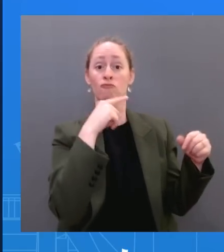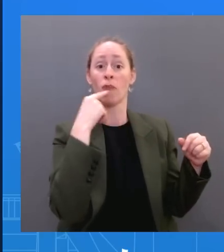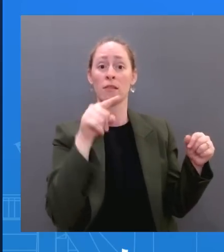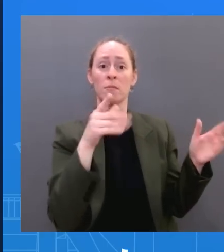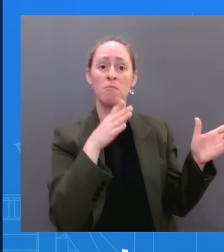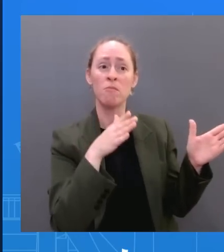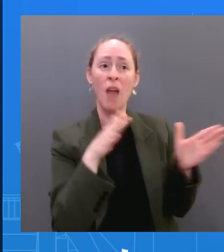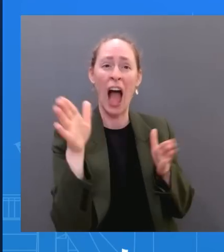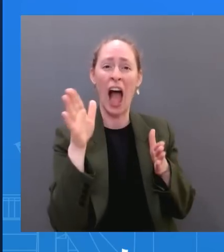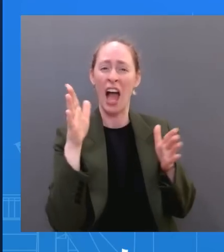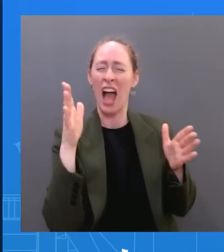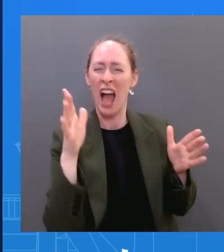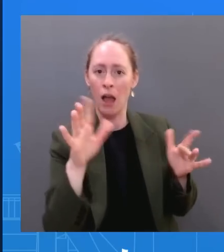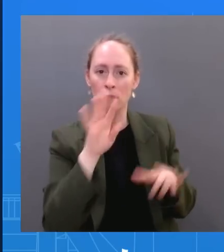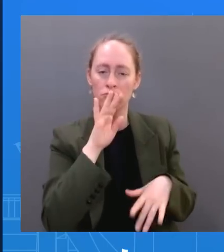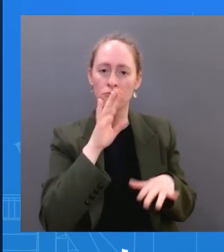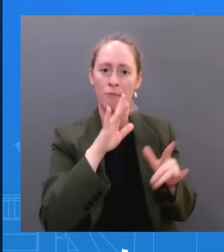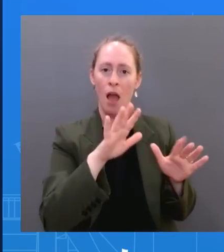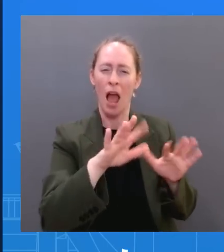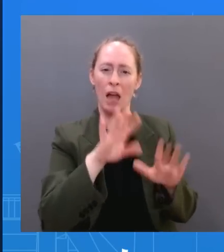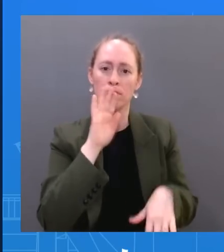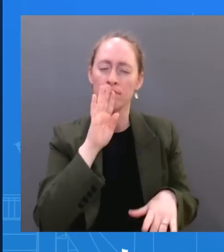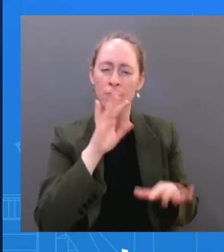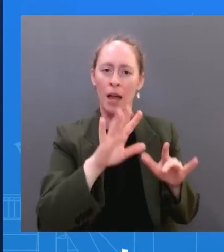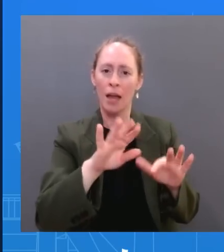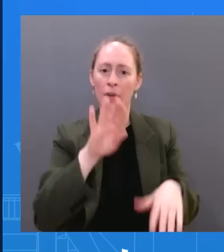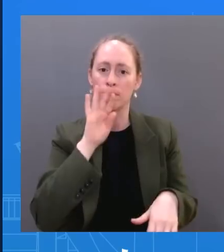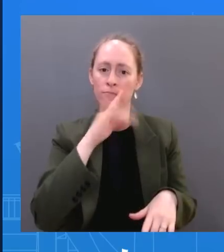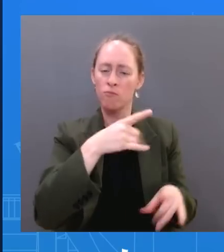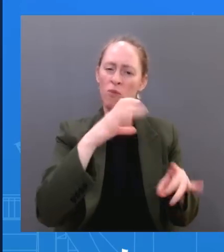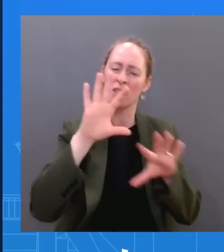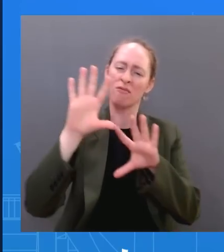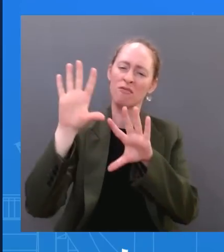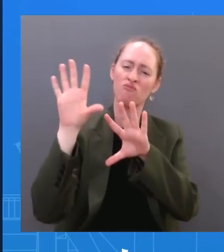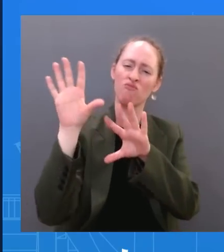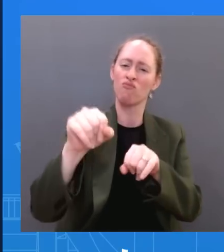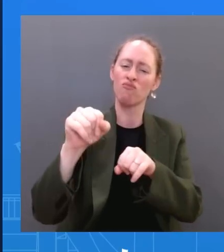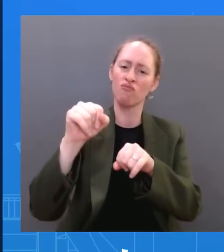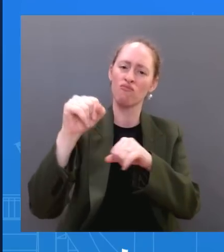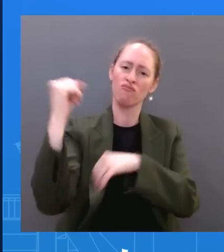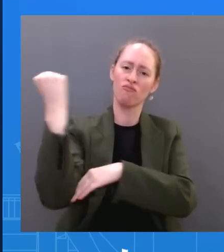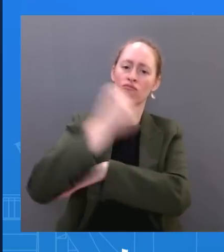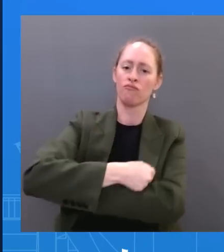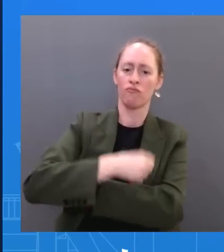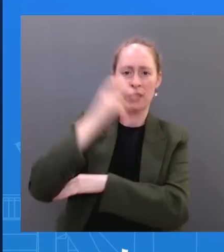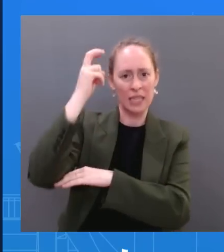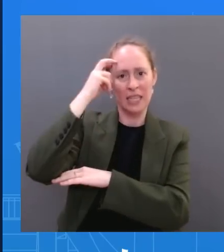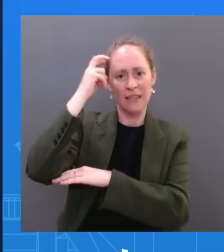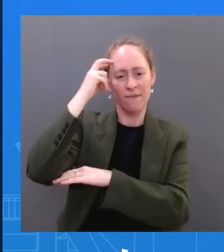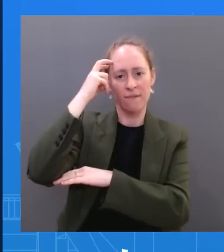to eliminate Ukrainian identity from the map; and to subsume Ukraine to within Russia.